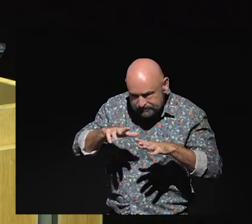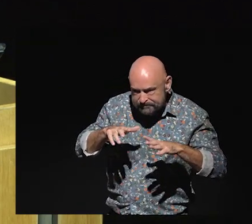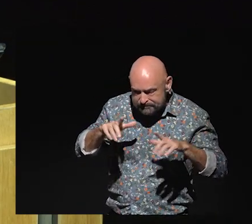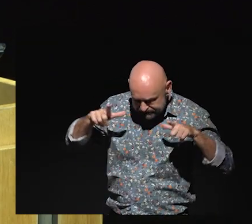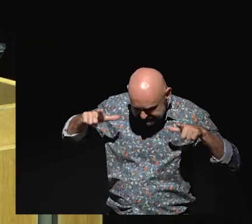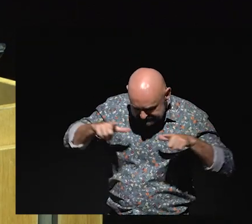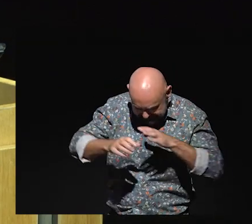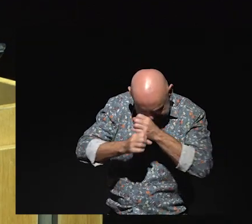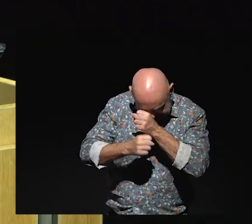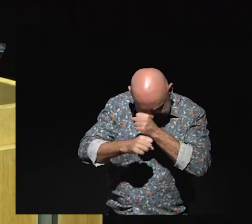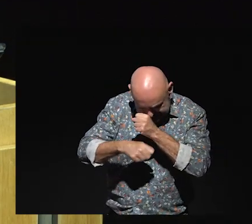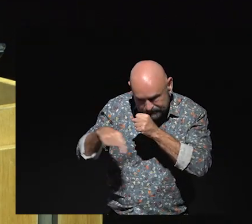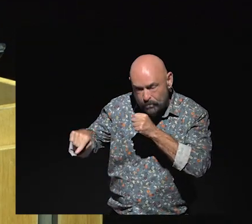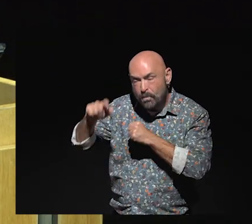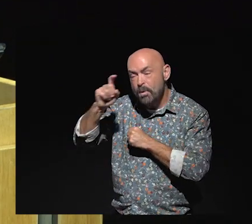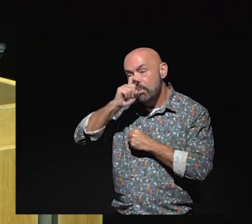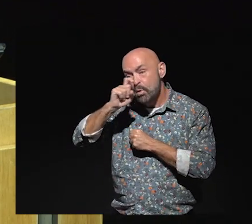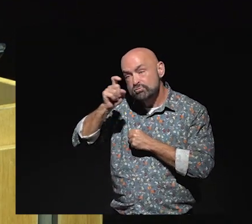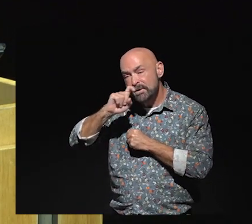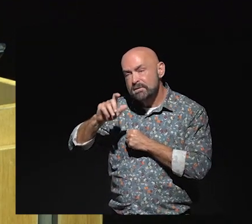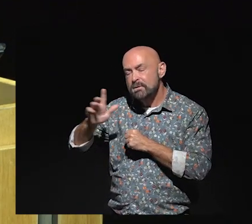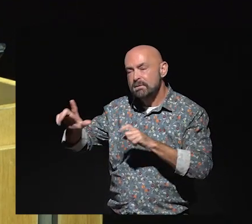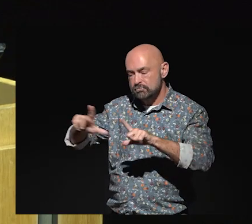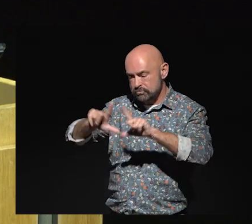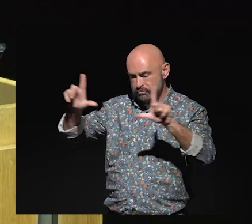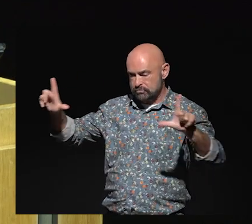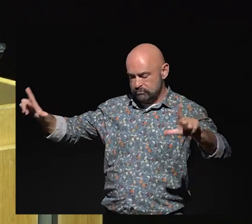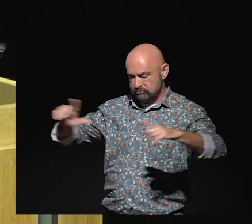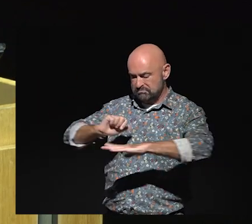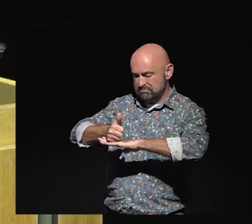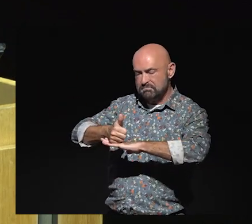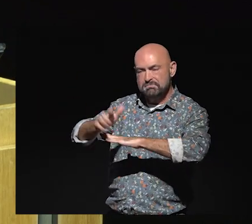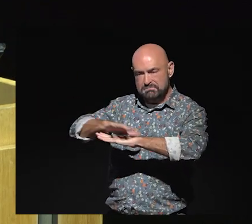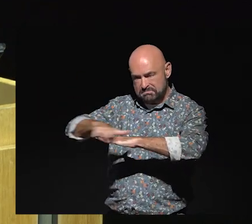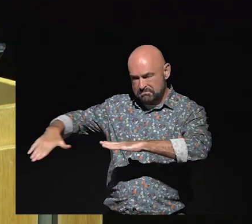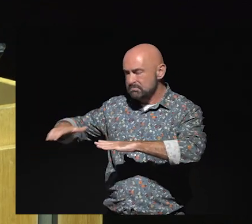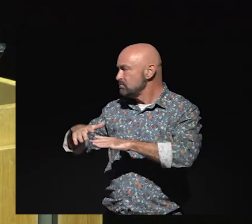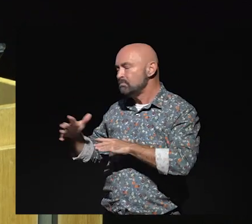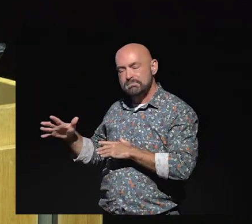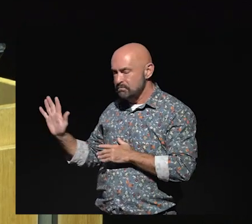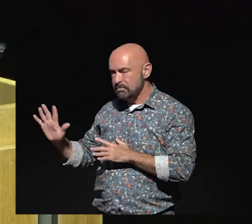the portrait is taken off its stretcher and moved to the right.